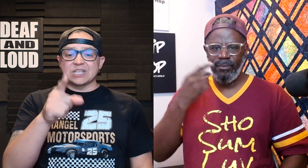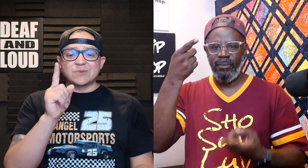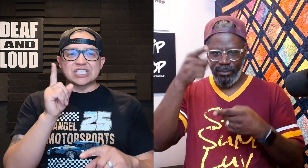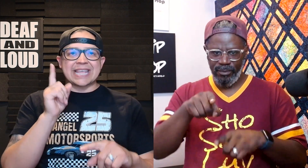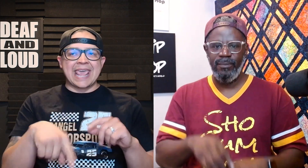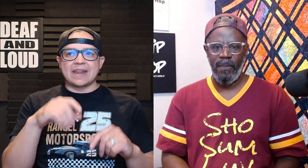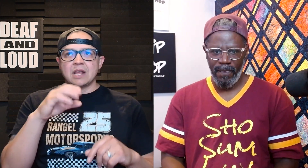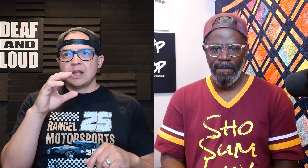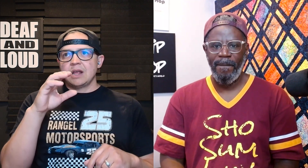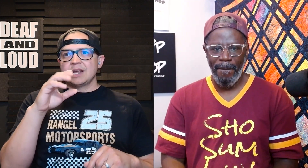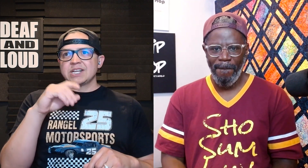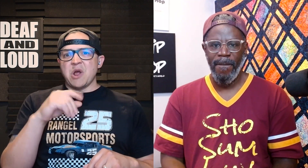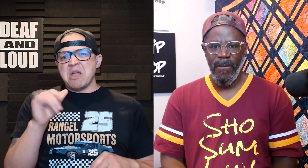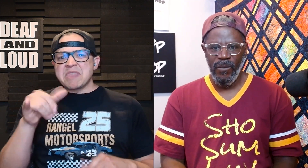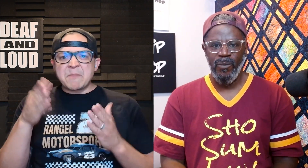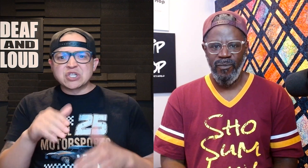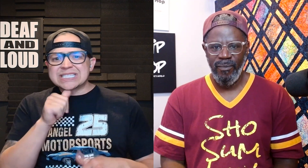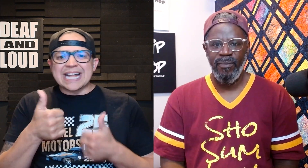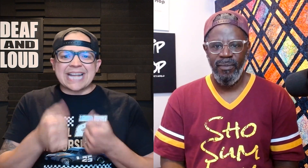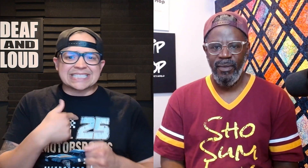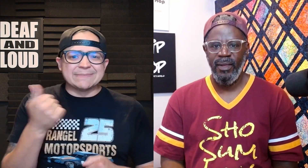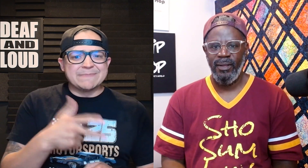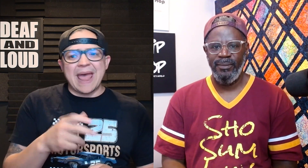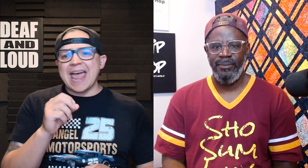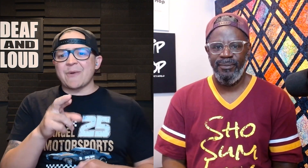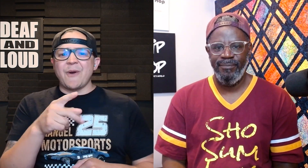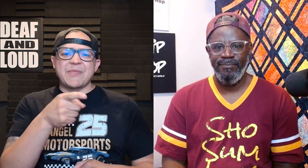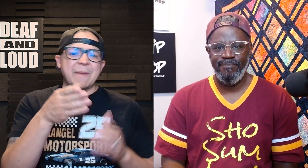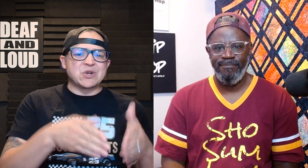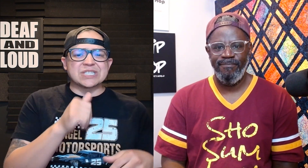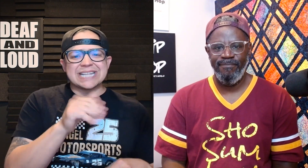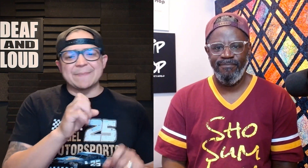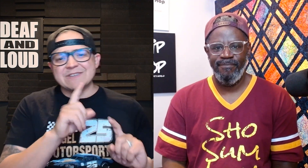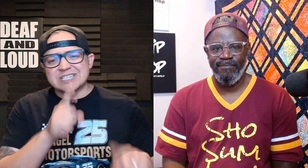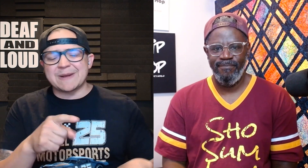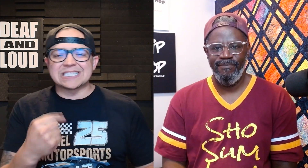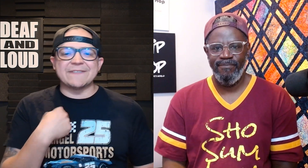You just can't, you know, that person's not texting me back or that person's not being responsive.